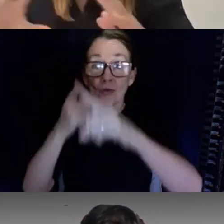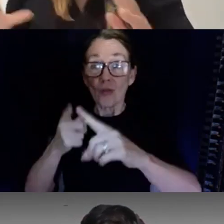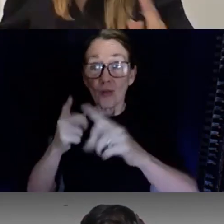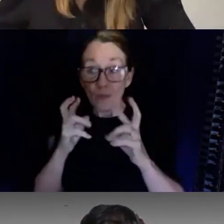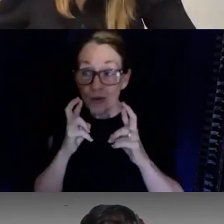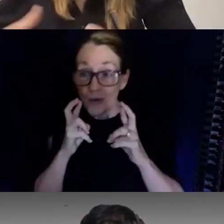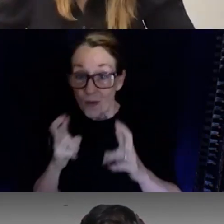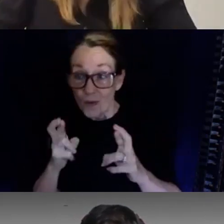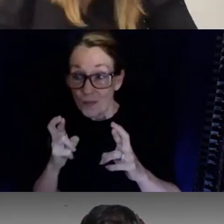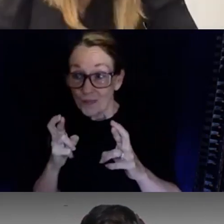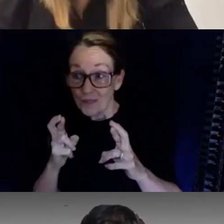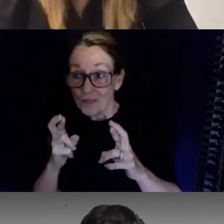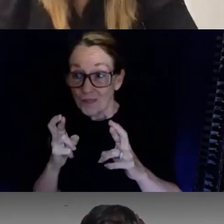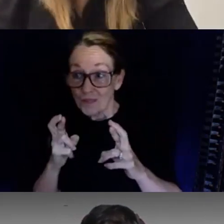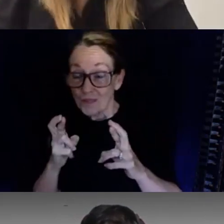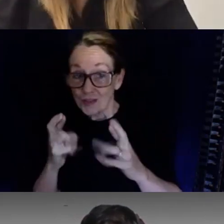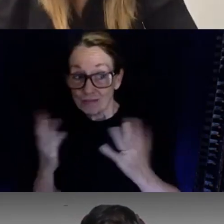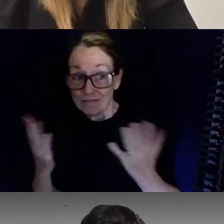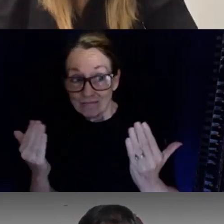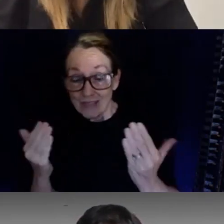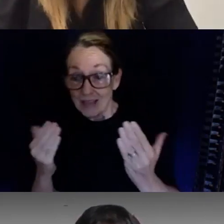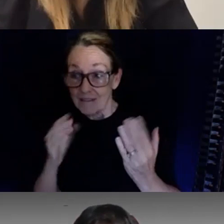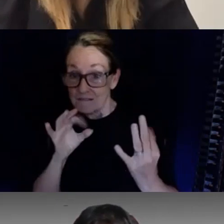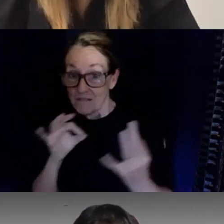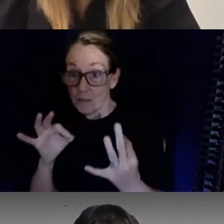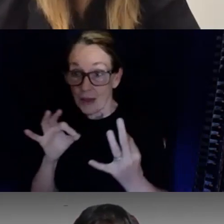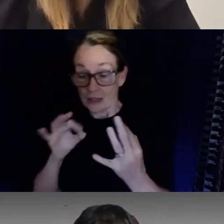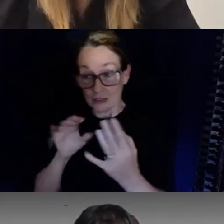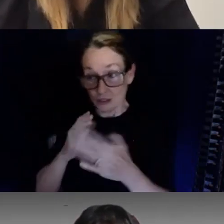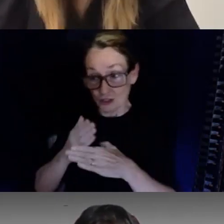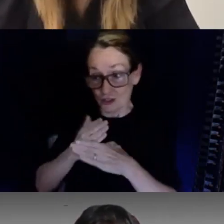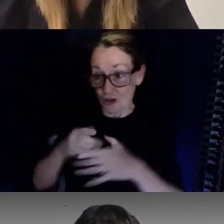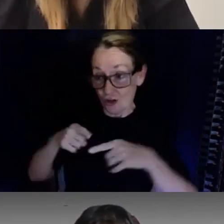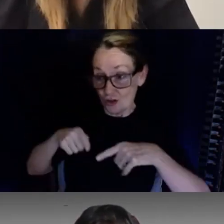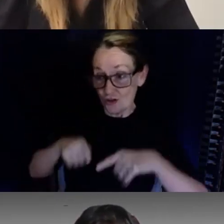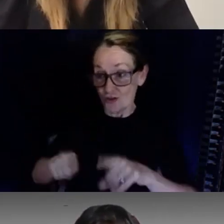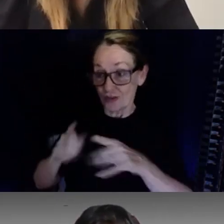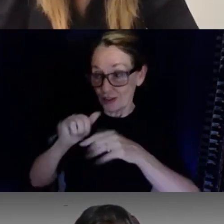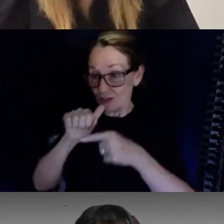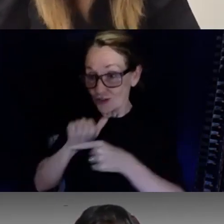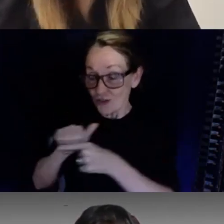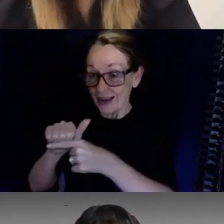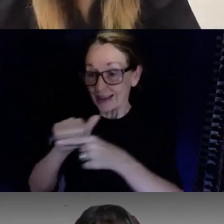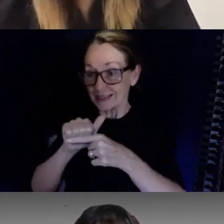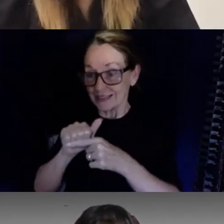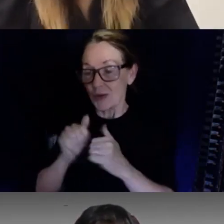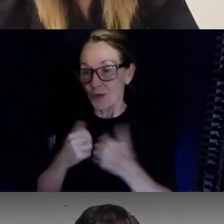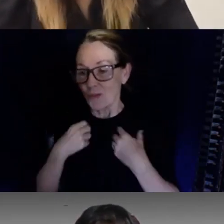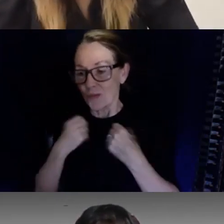AND THEY COULD SUBMIT A VIDEO, OR SOME KIND OF TESTIMONIAL AND SHARE THAT WITH US.